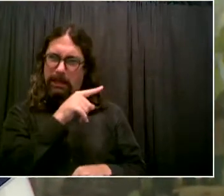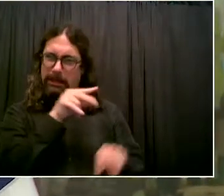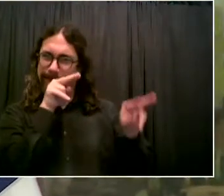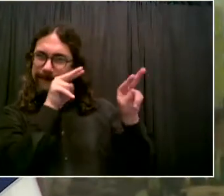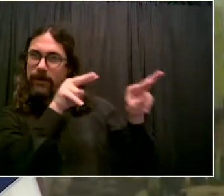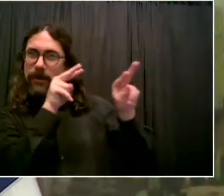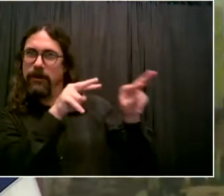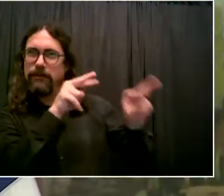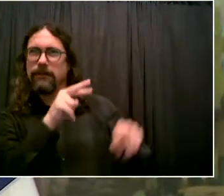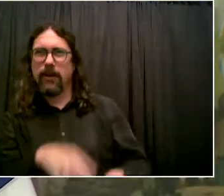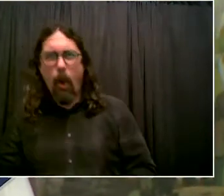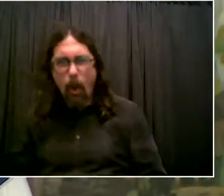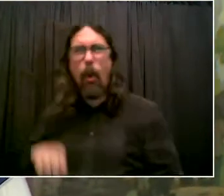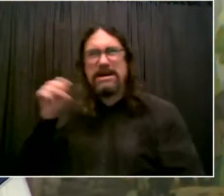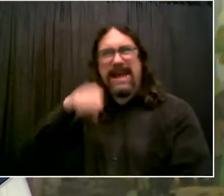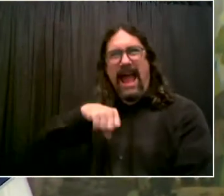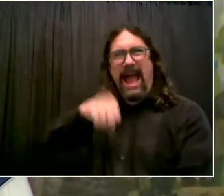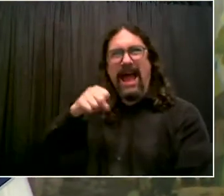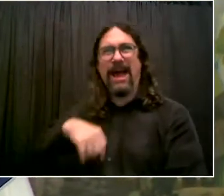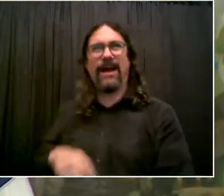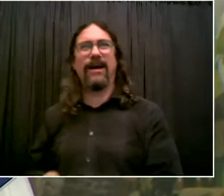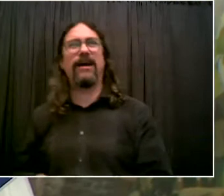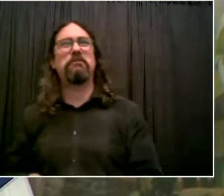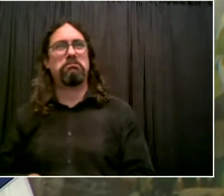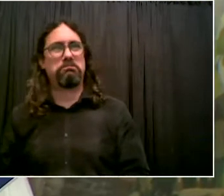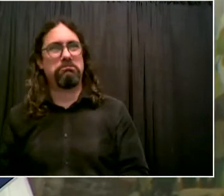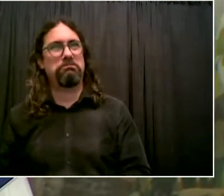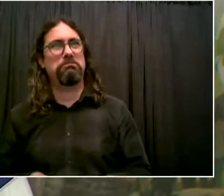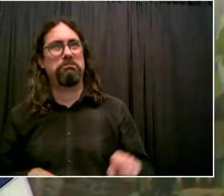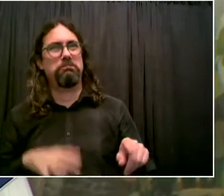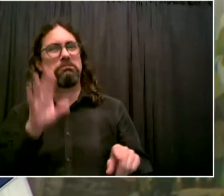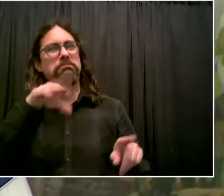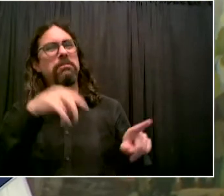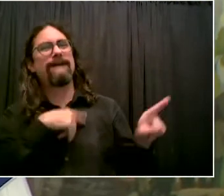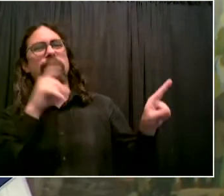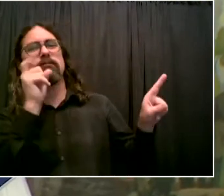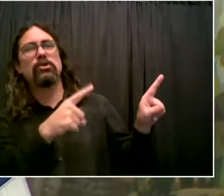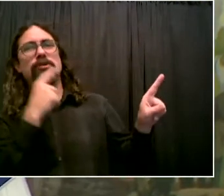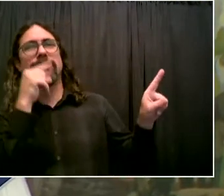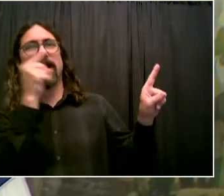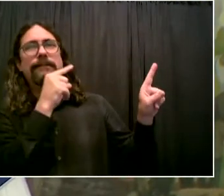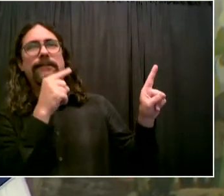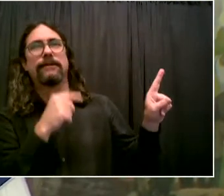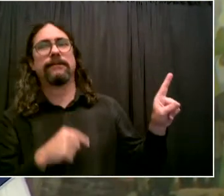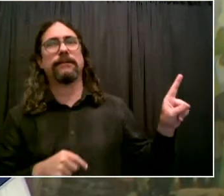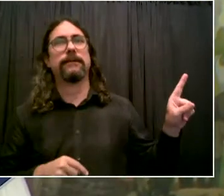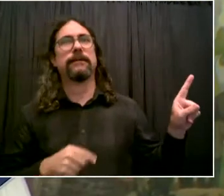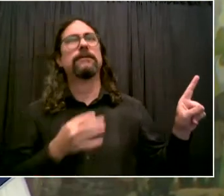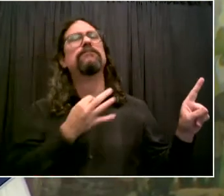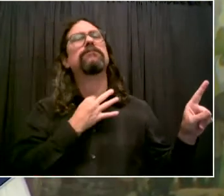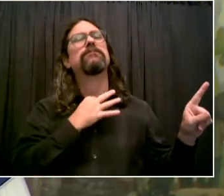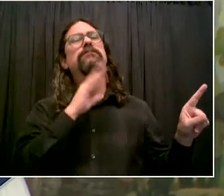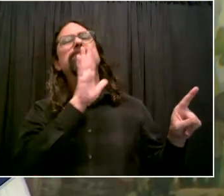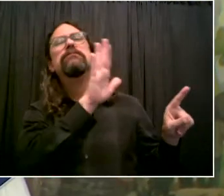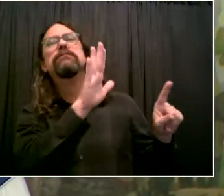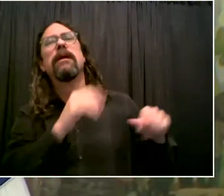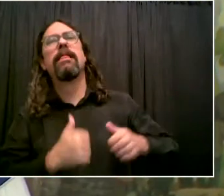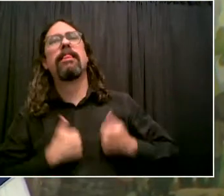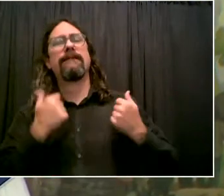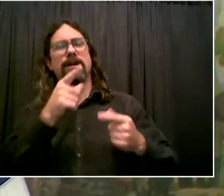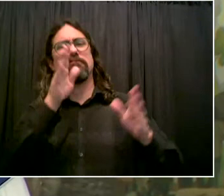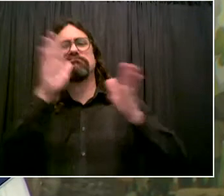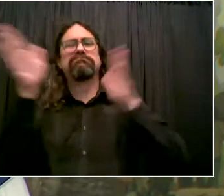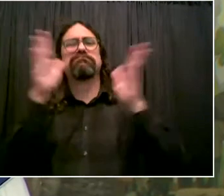BIGGIE DOWN